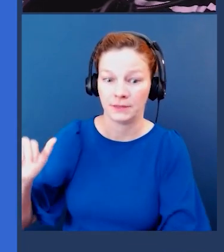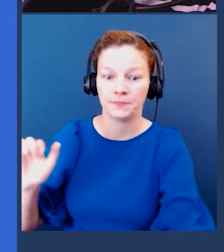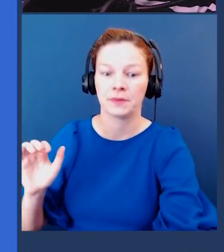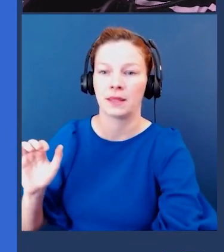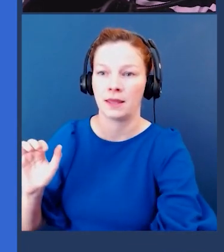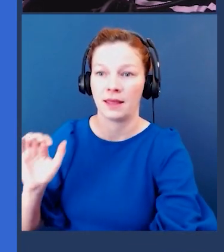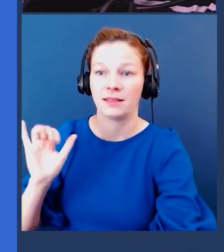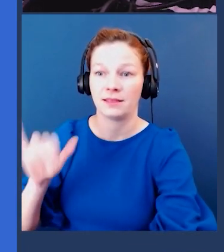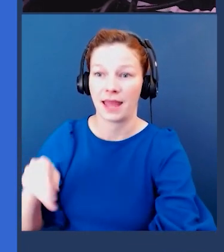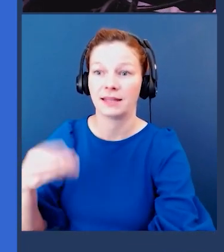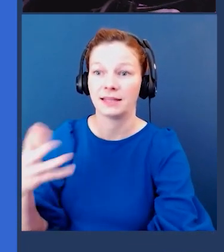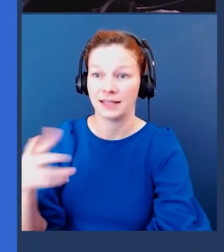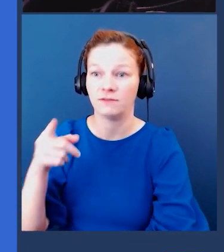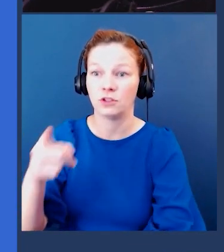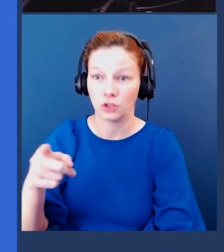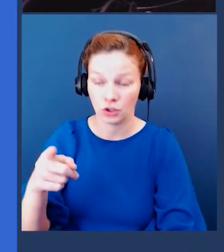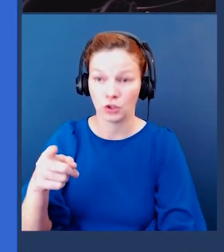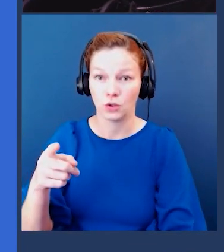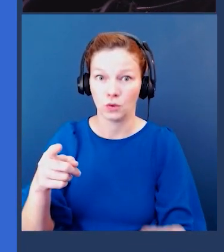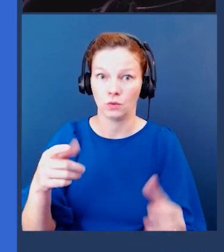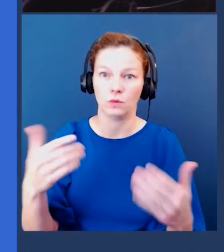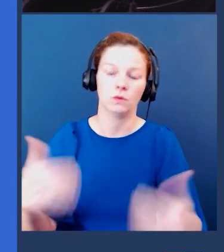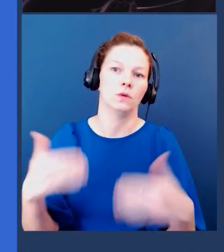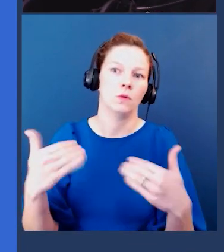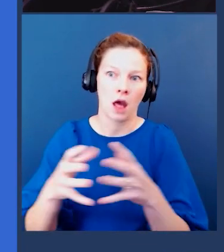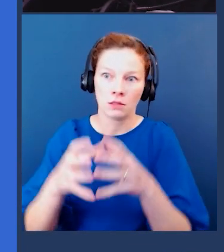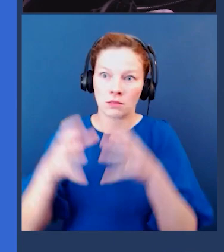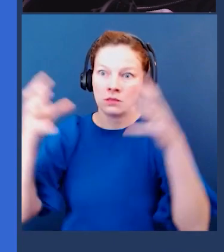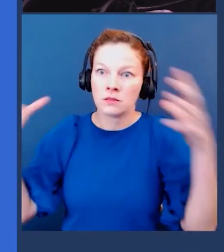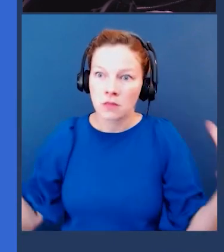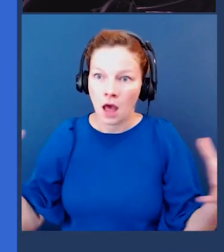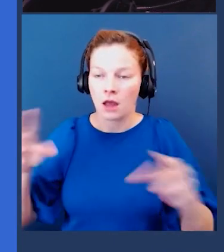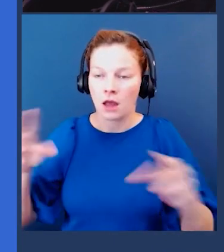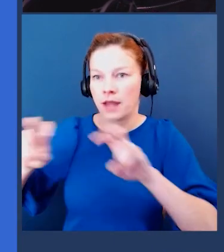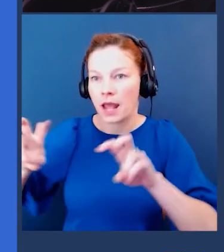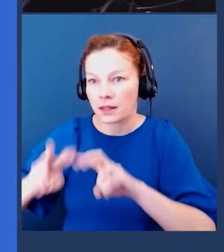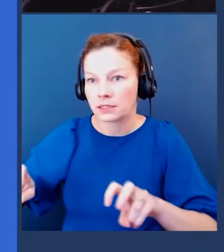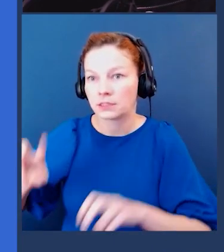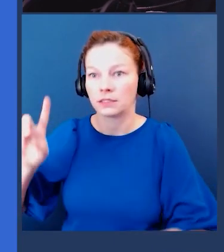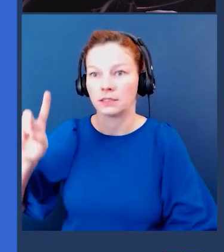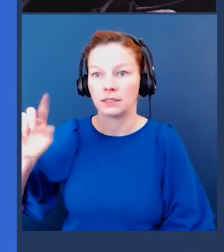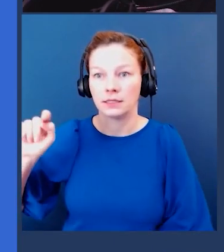a volume of analysis and data that you can process after that with whatever data warehouse